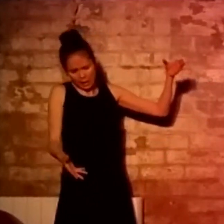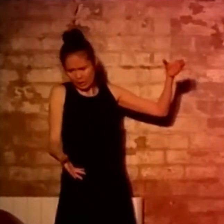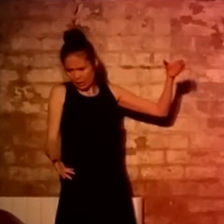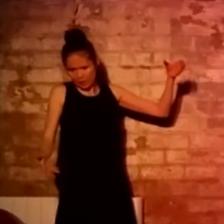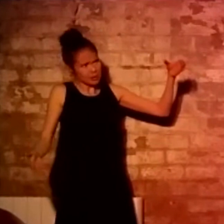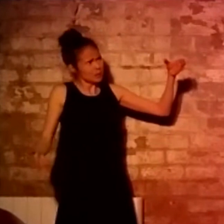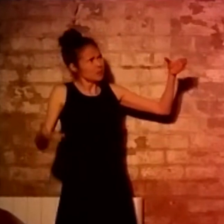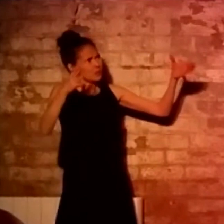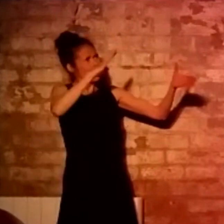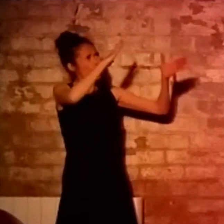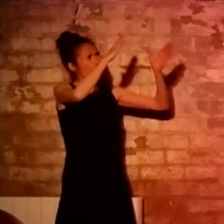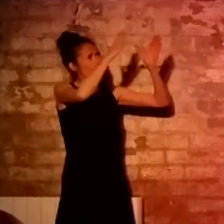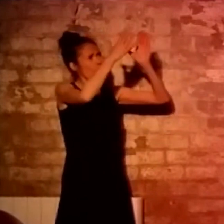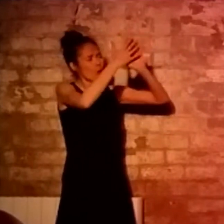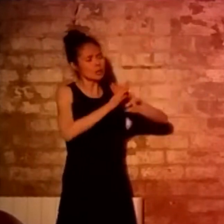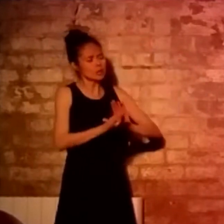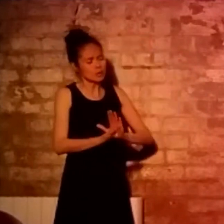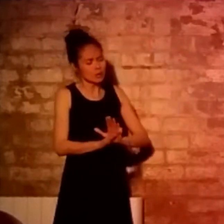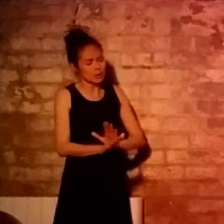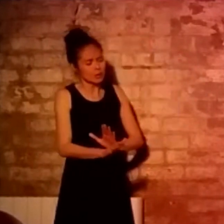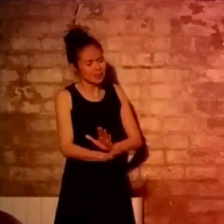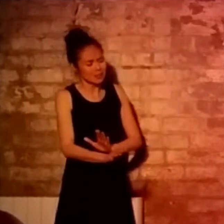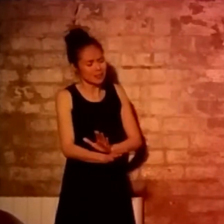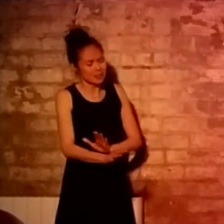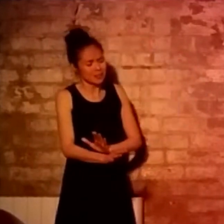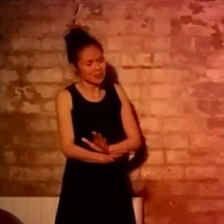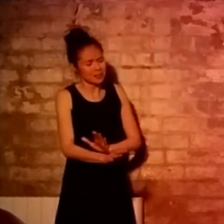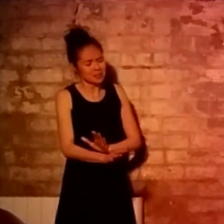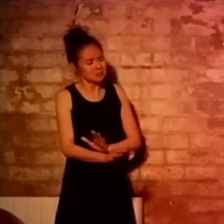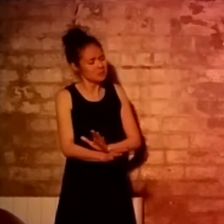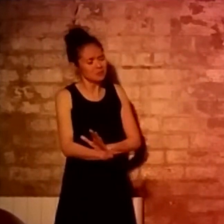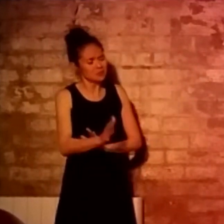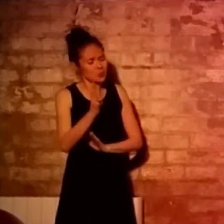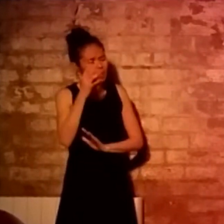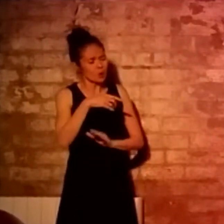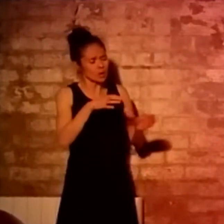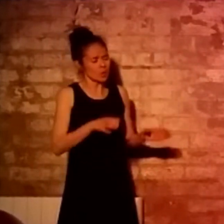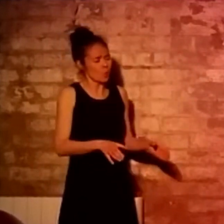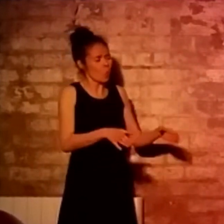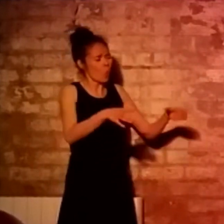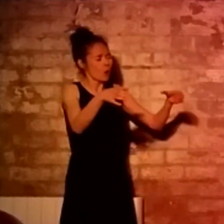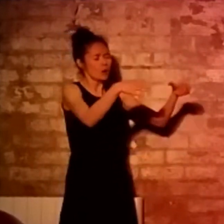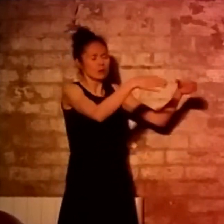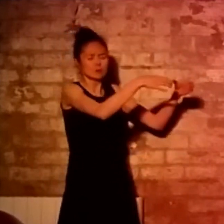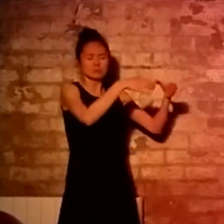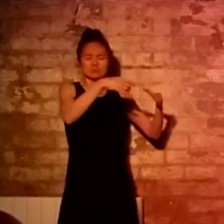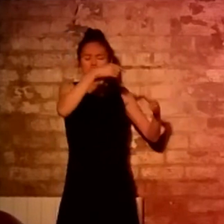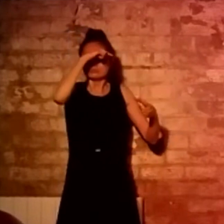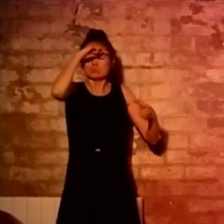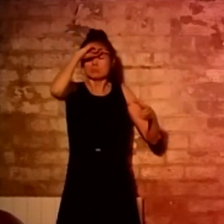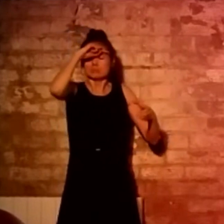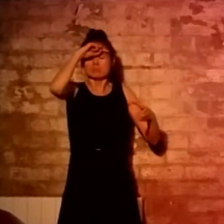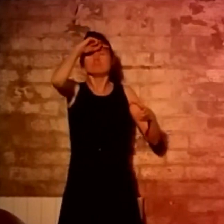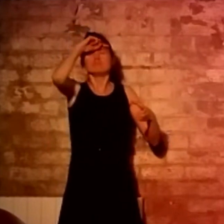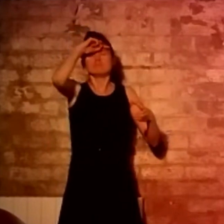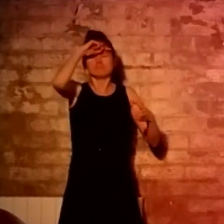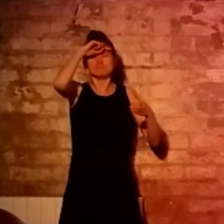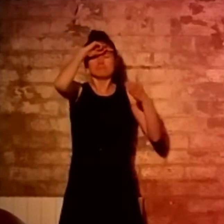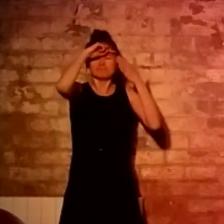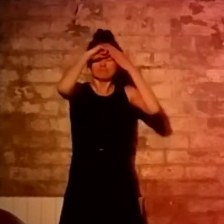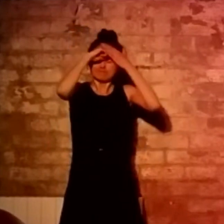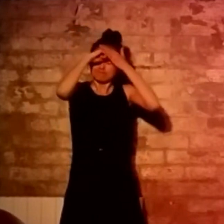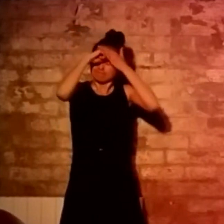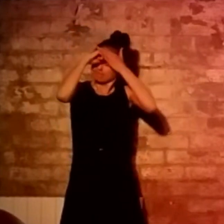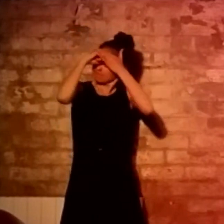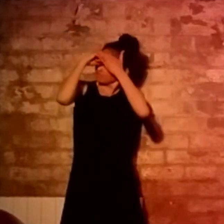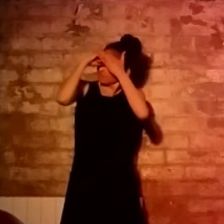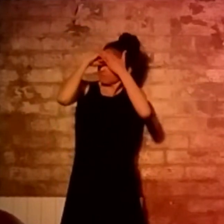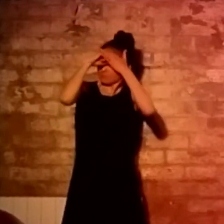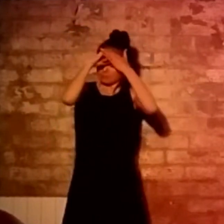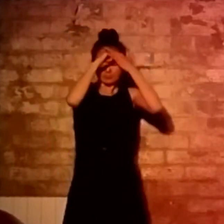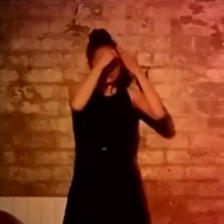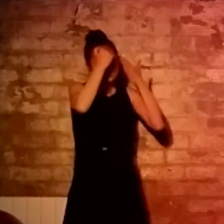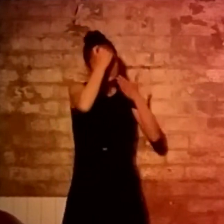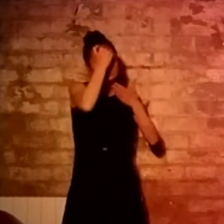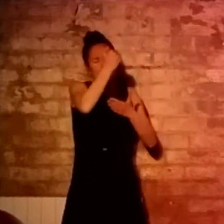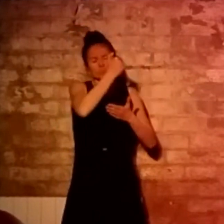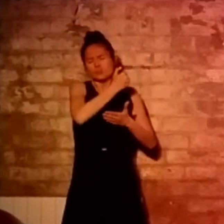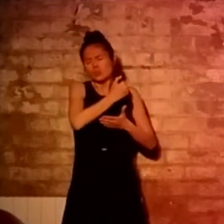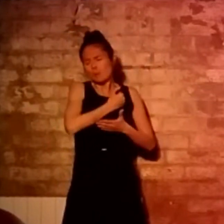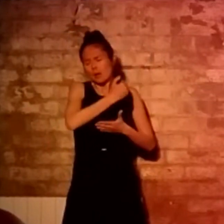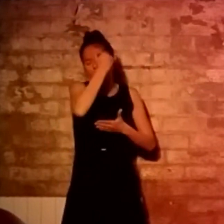Though fear not; find a home shall they within mine intellect as they close in tightly, deeply asphyxiating the conviction, by and by.